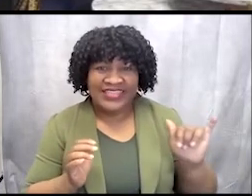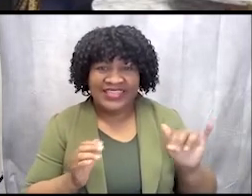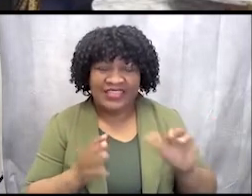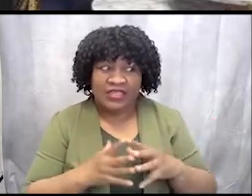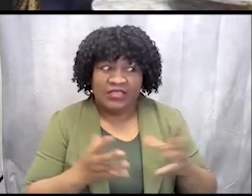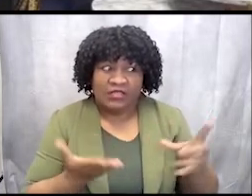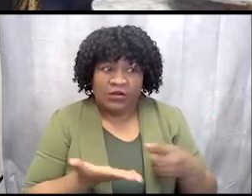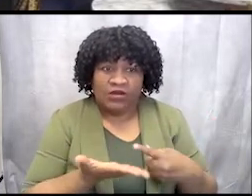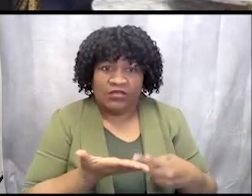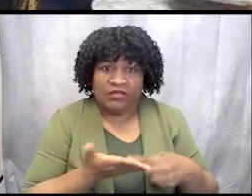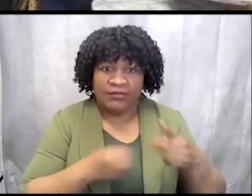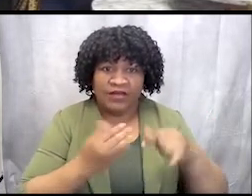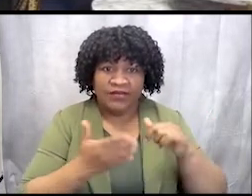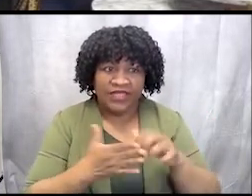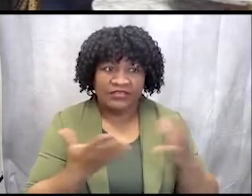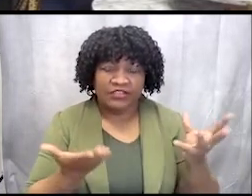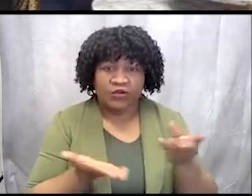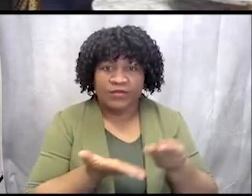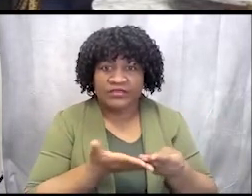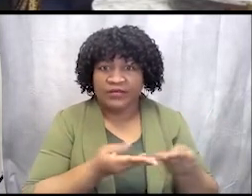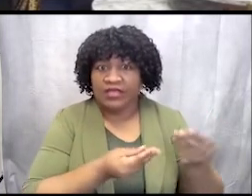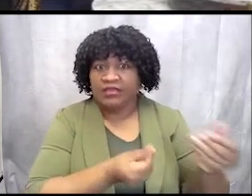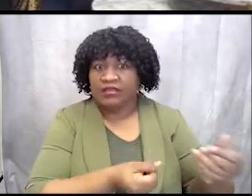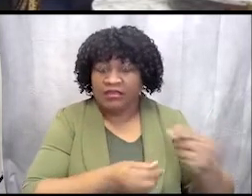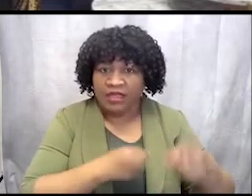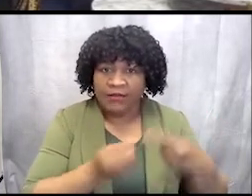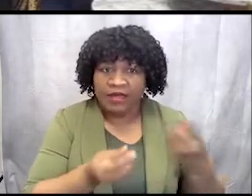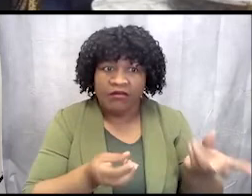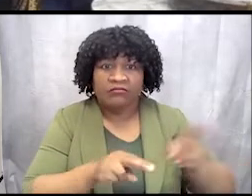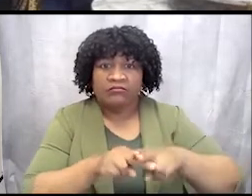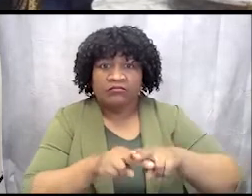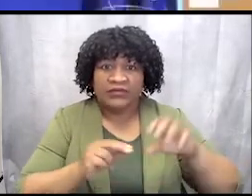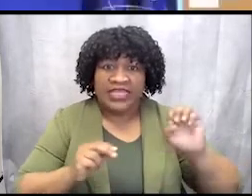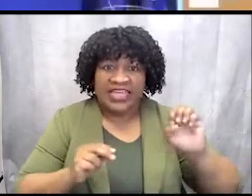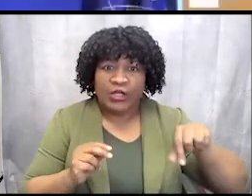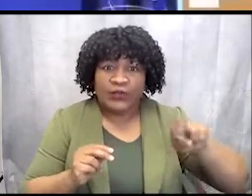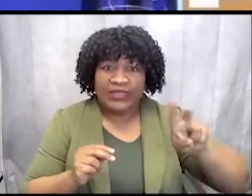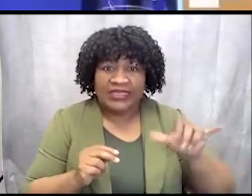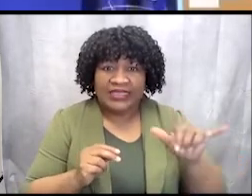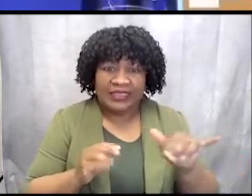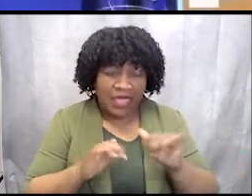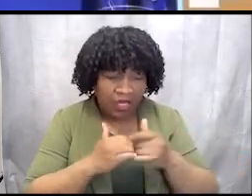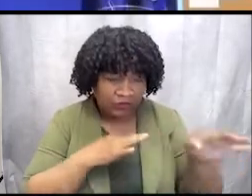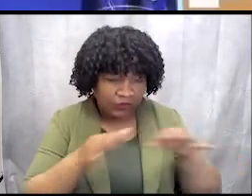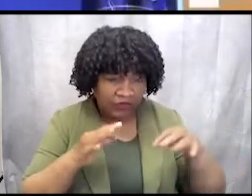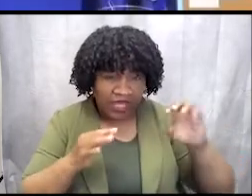a lot of resources invested in expanding educational equity. How do you define equity?